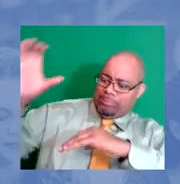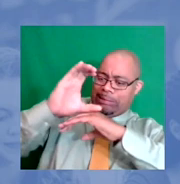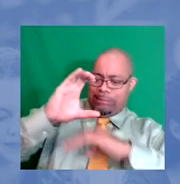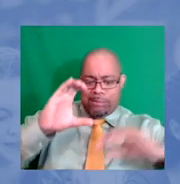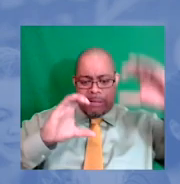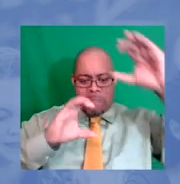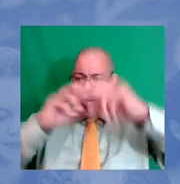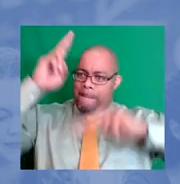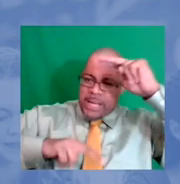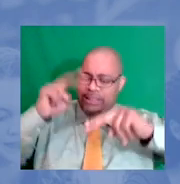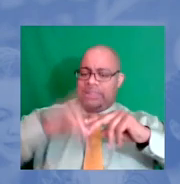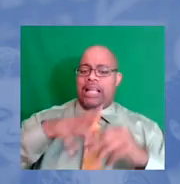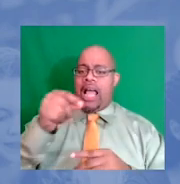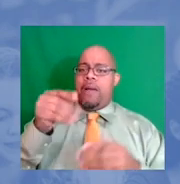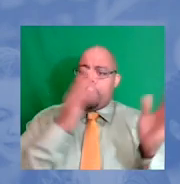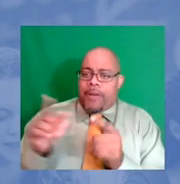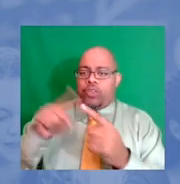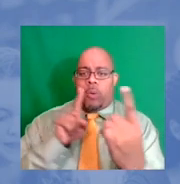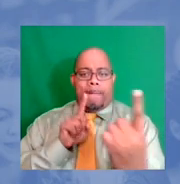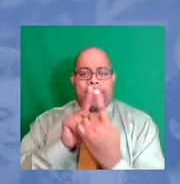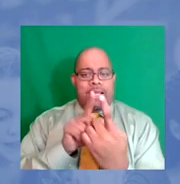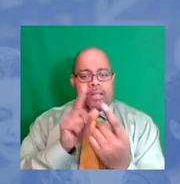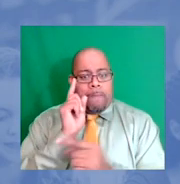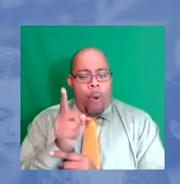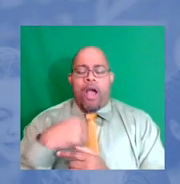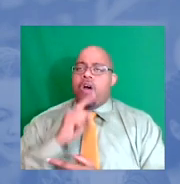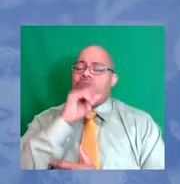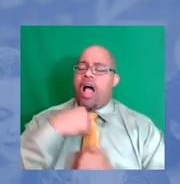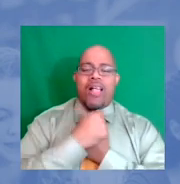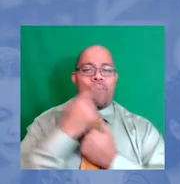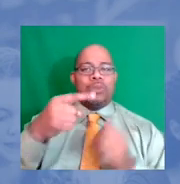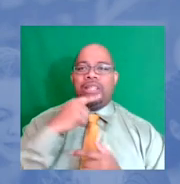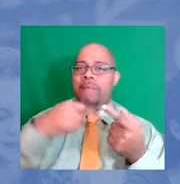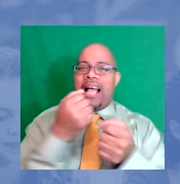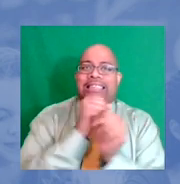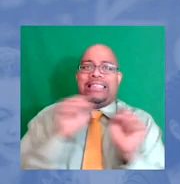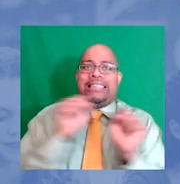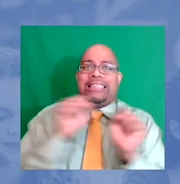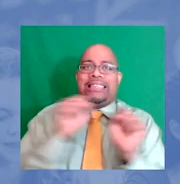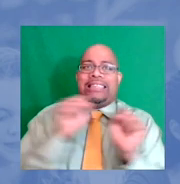PREPARED TO MEET THE MOMENT AND I REALLY LOVE WHAT YOU SAID ABOUT SAVIORISM.